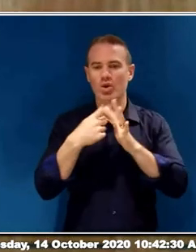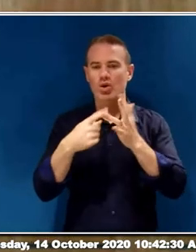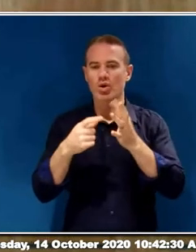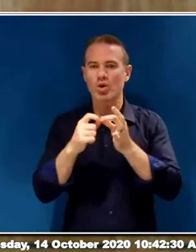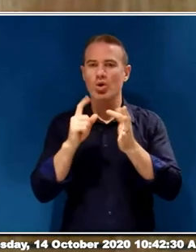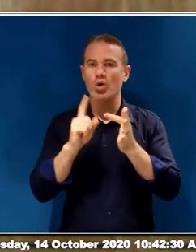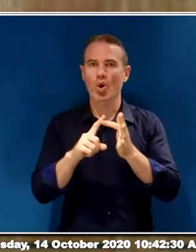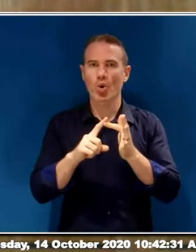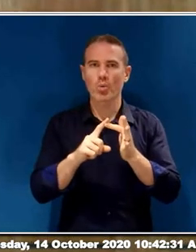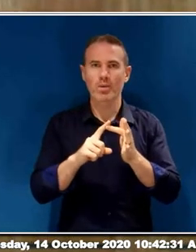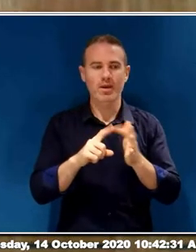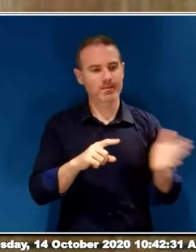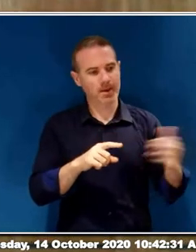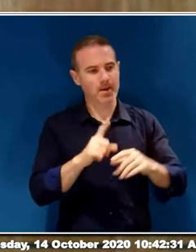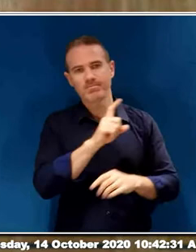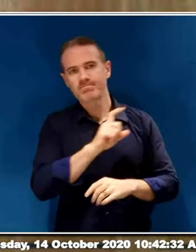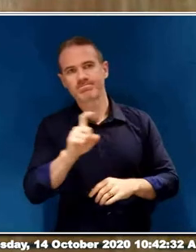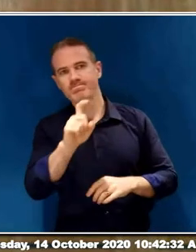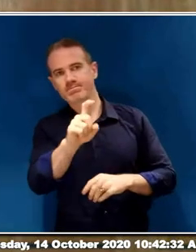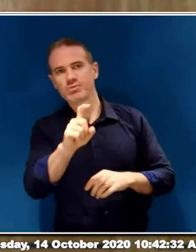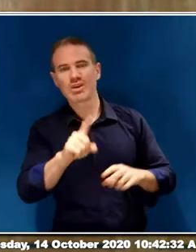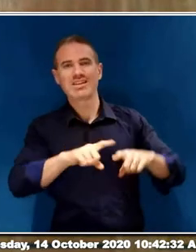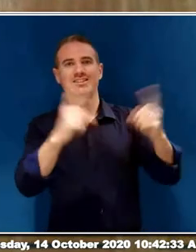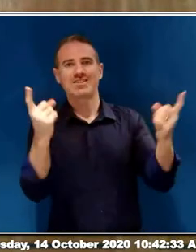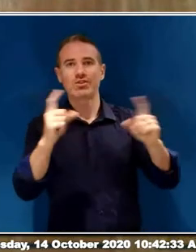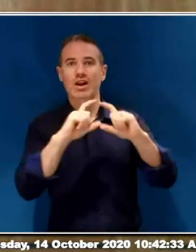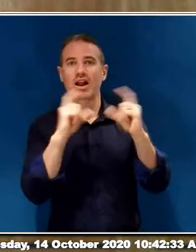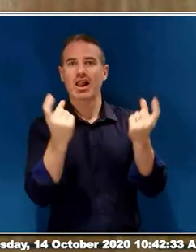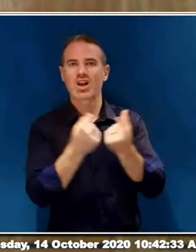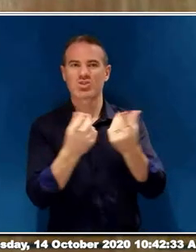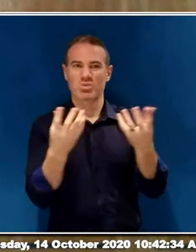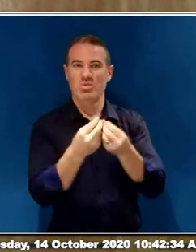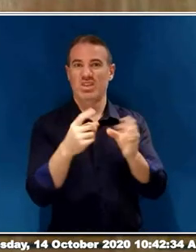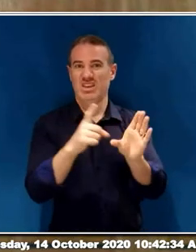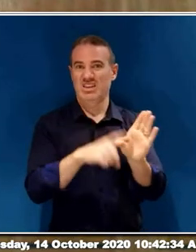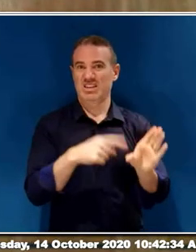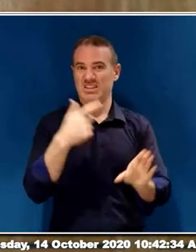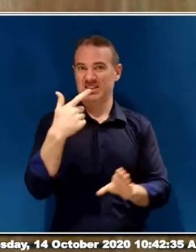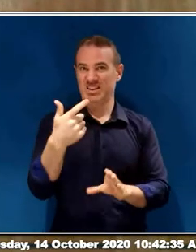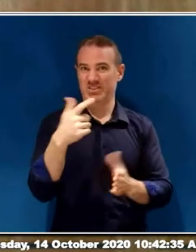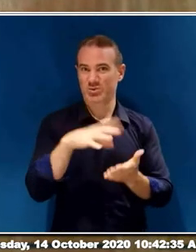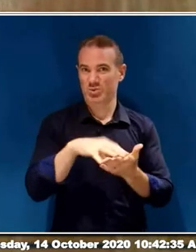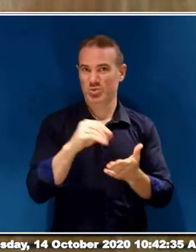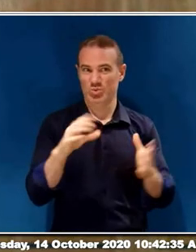I believe with Year 7 students. He was segregated from those students.